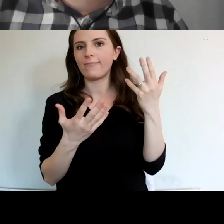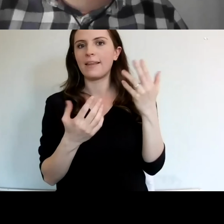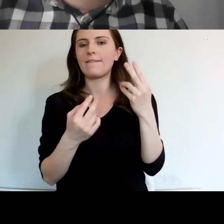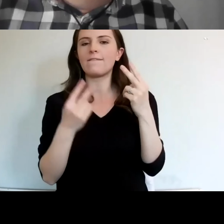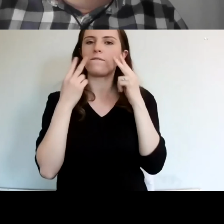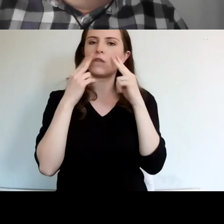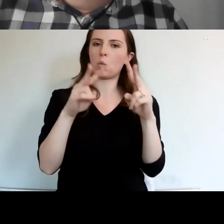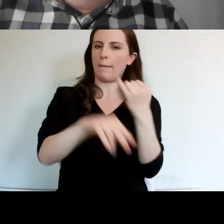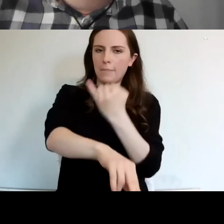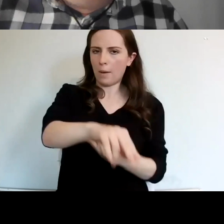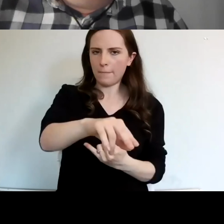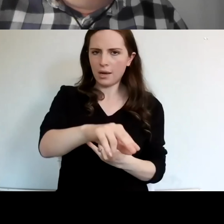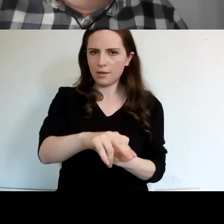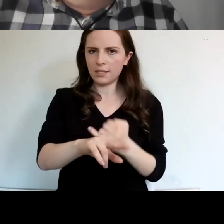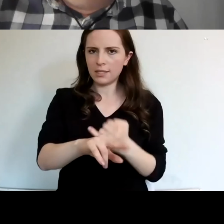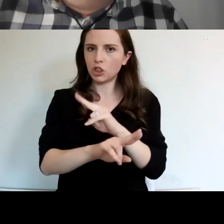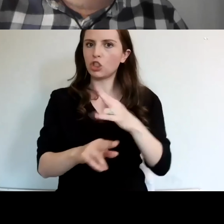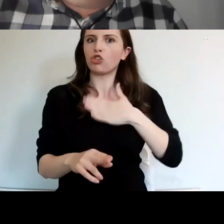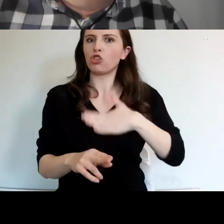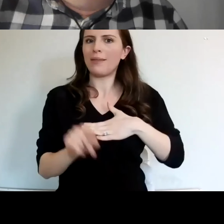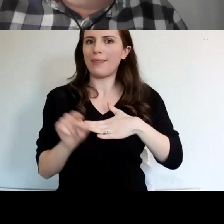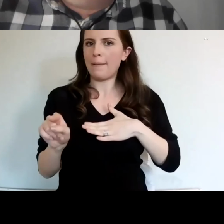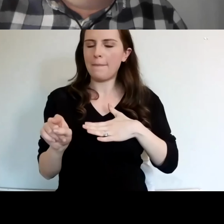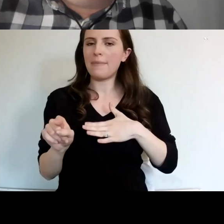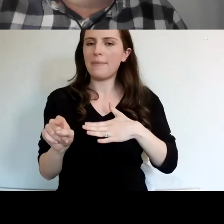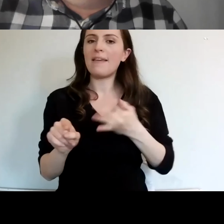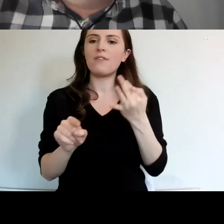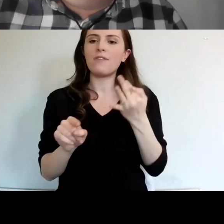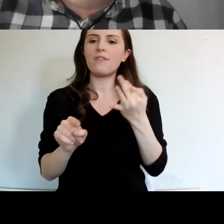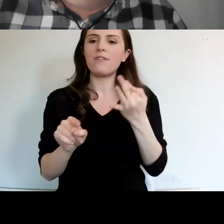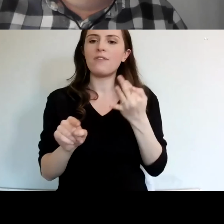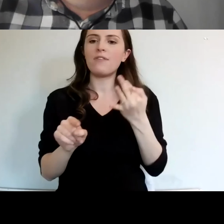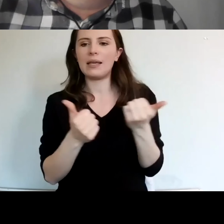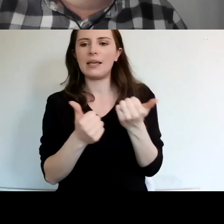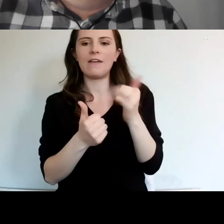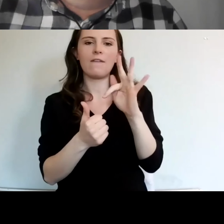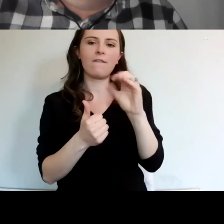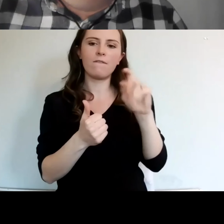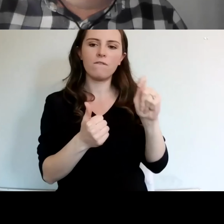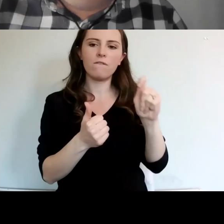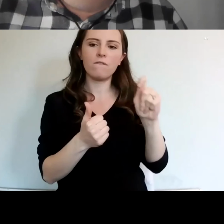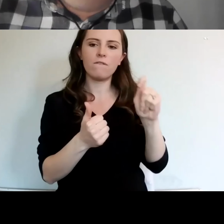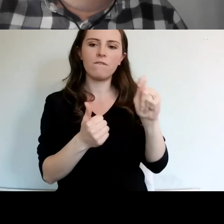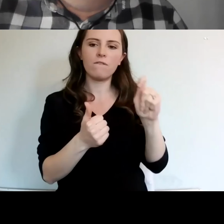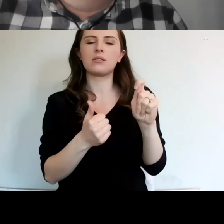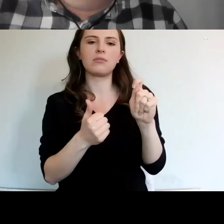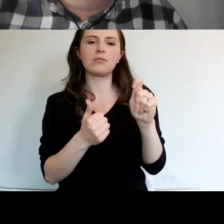If you have a font or if you have a colour contrast that's difficult to read, for example, in sunlight on a mobile phone,